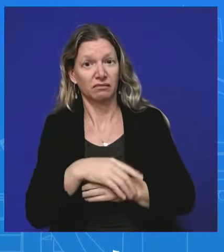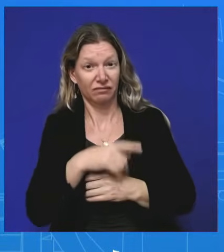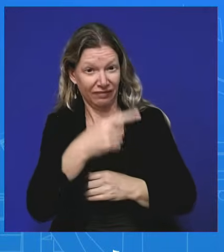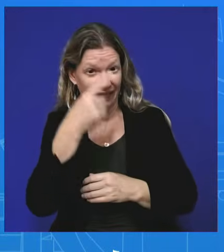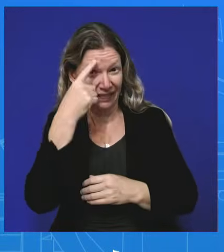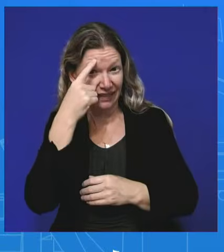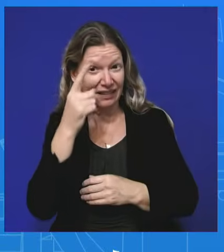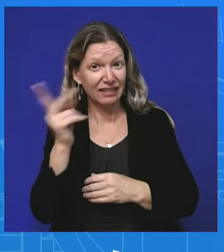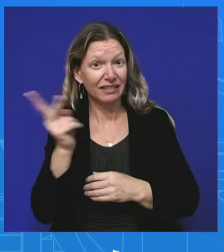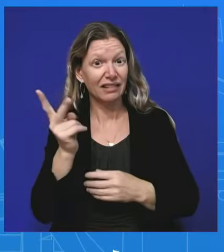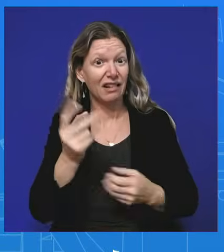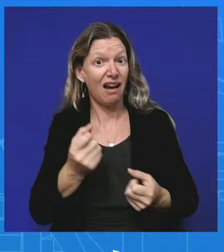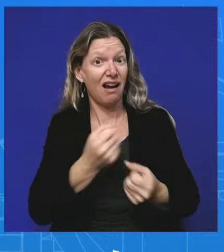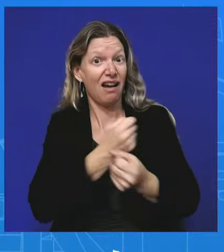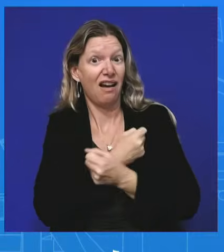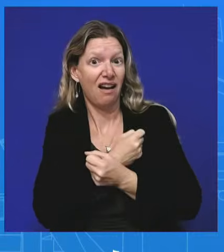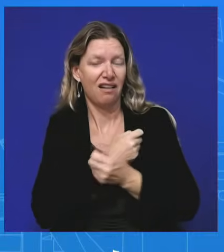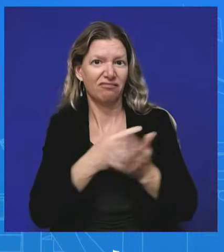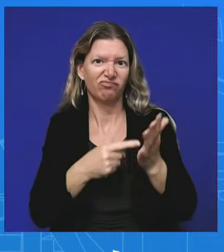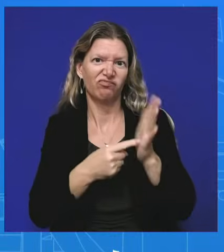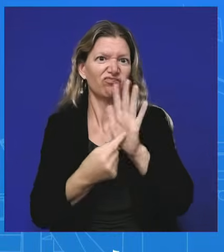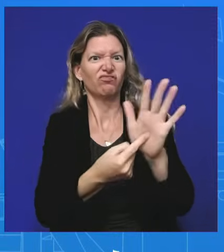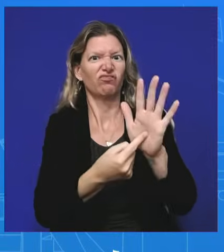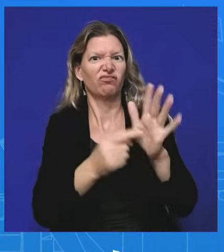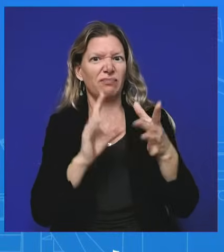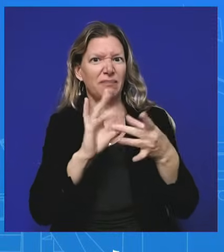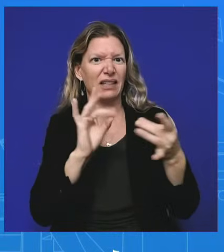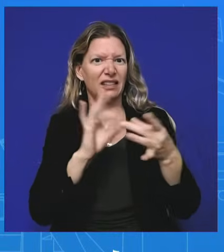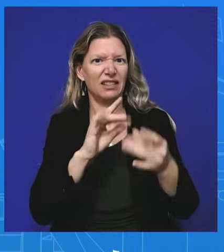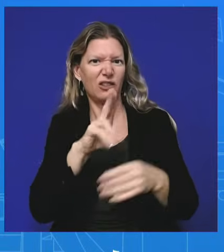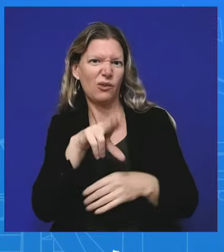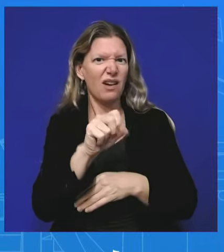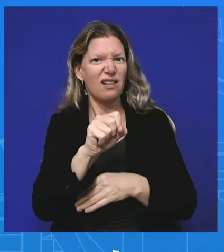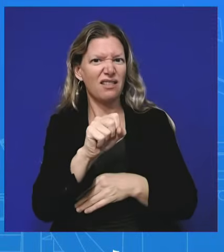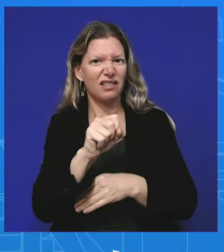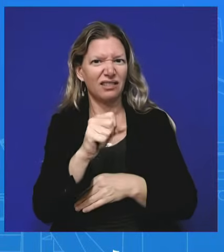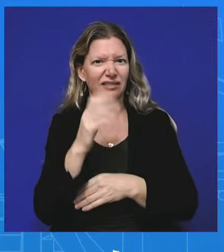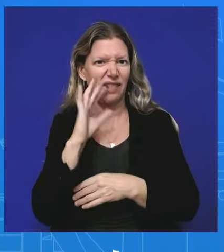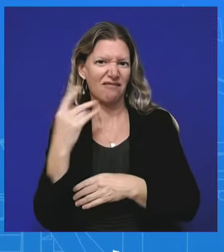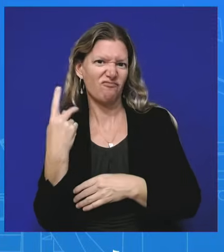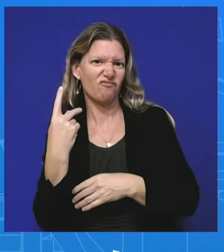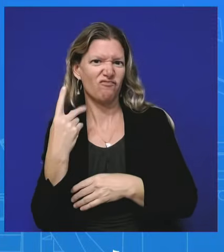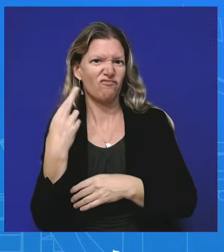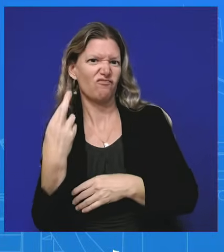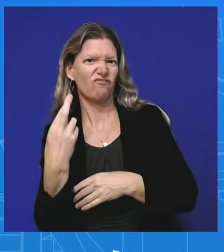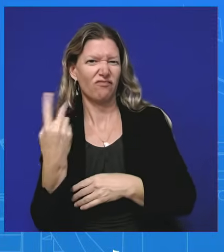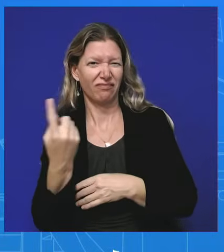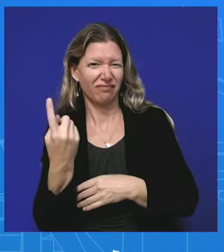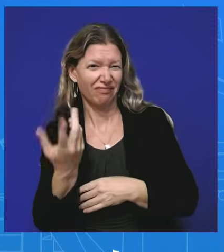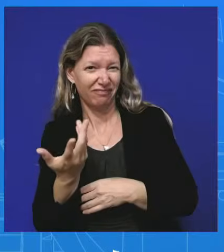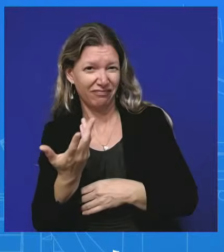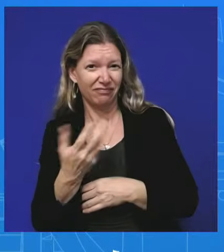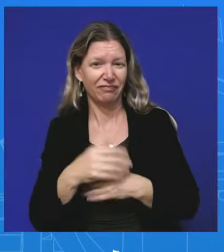Mr. Kirby: Oh, man, I'm not good at talking about personal human bodily affection one way or the other, so I -- I think I'll leave it to these two gents